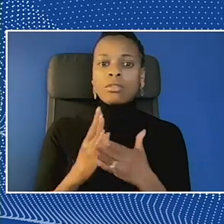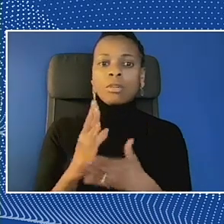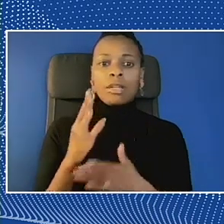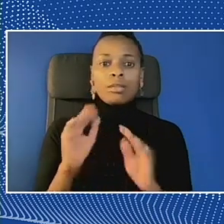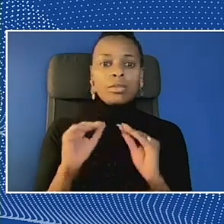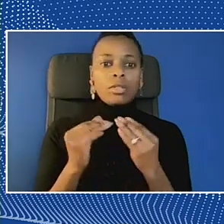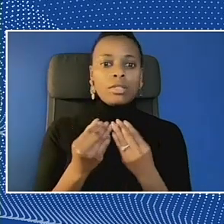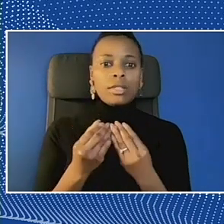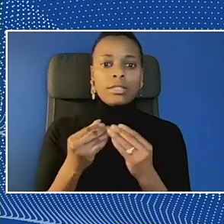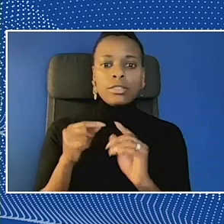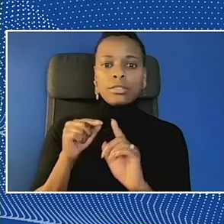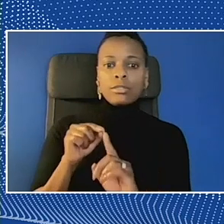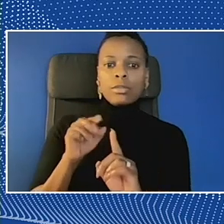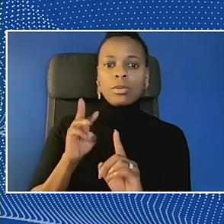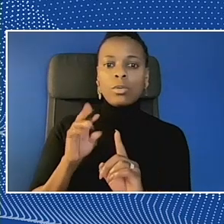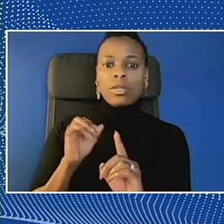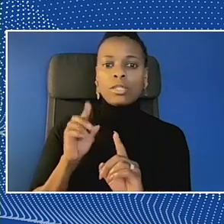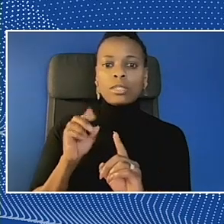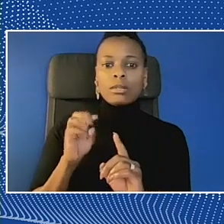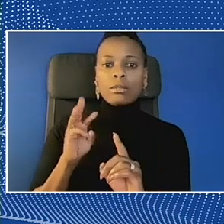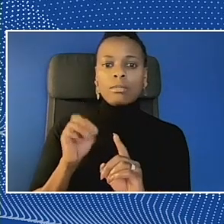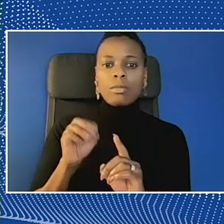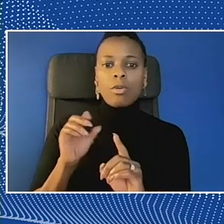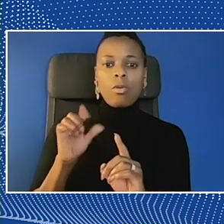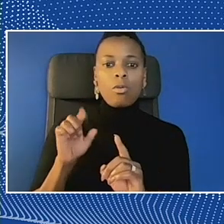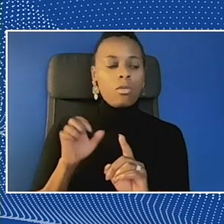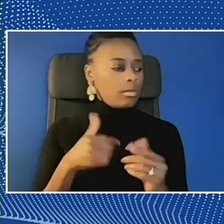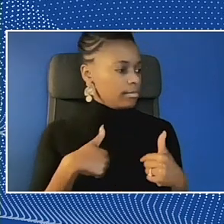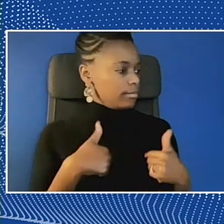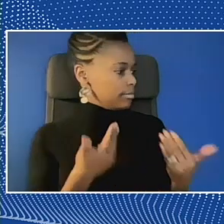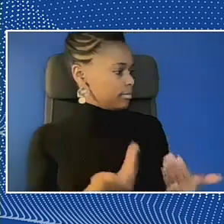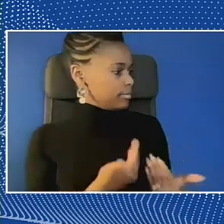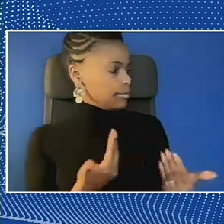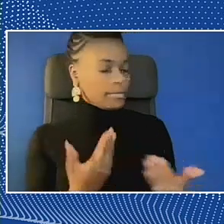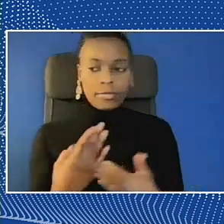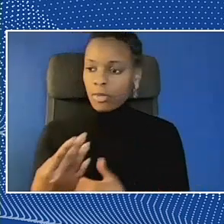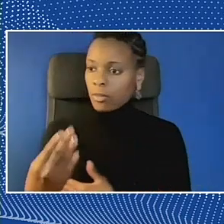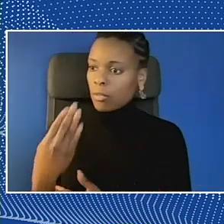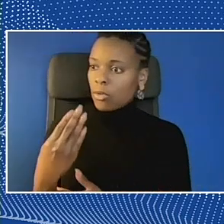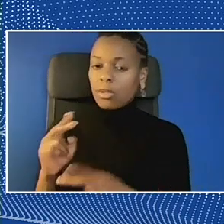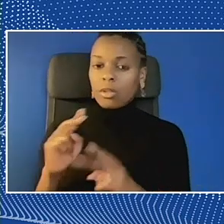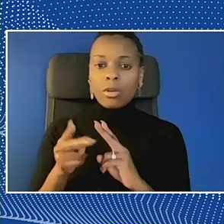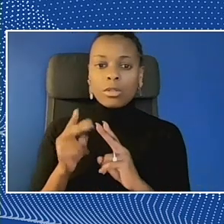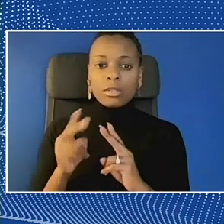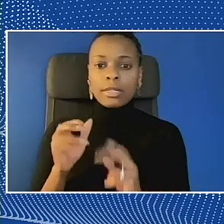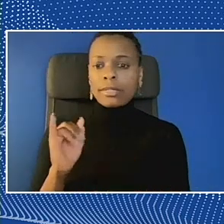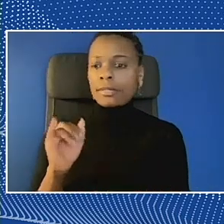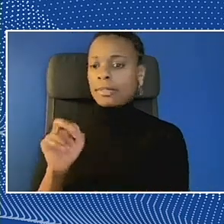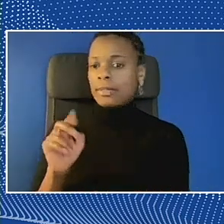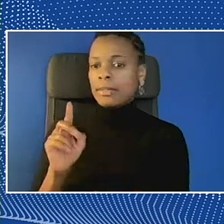Cole. Present. Morning, Wisdom. His alternate India Heckstall might be a few moments delayed